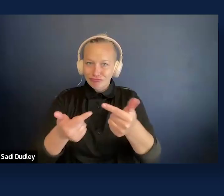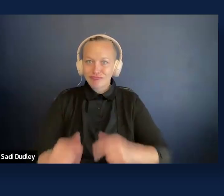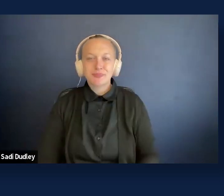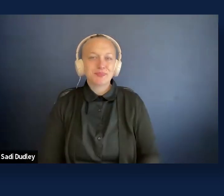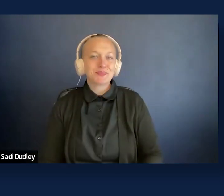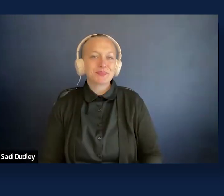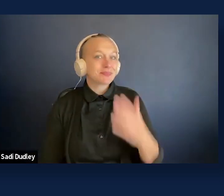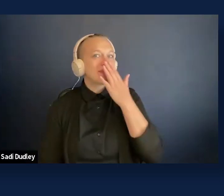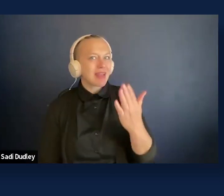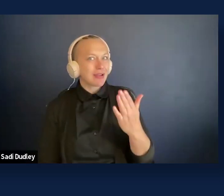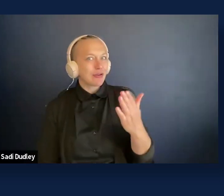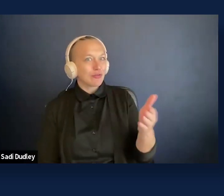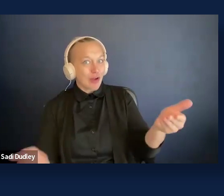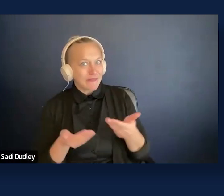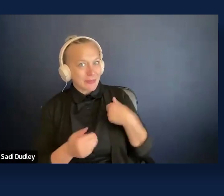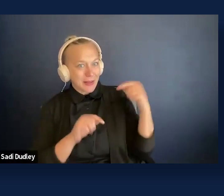Thank you so much for having me. My name is Dan Whitney.